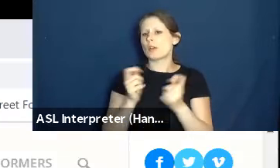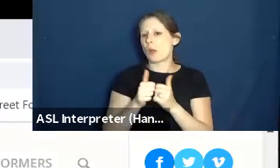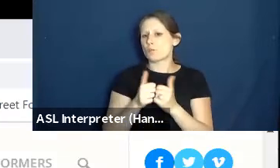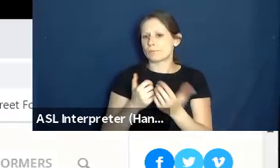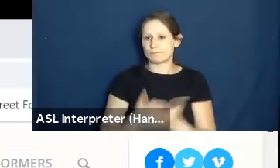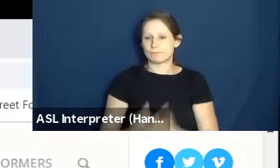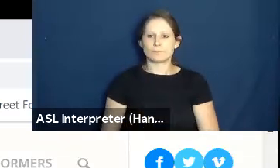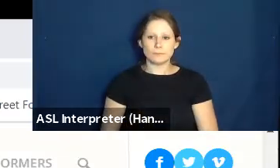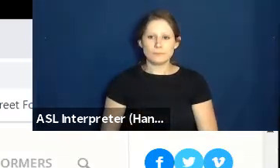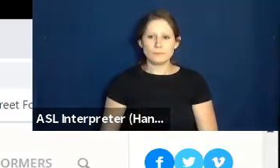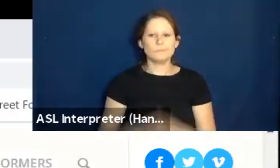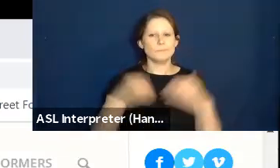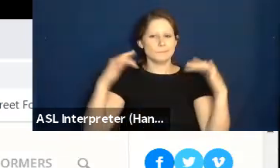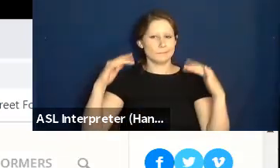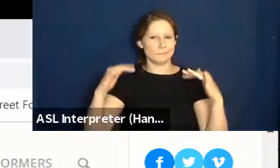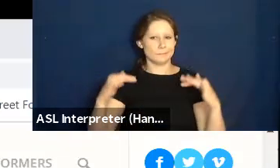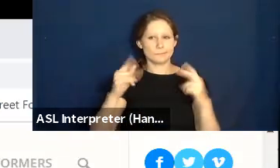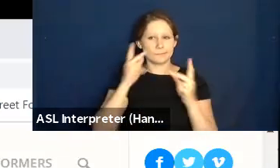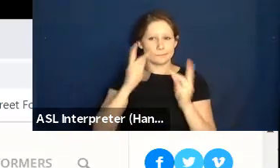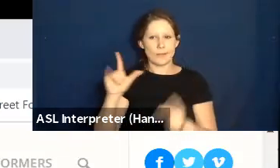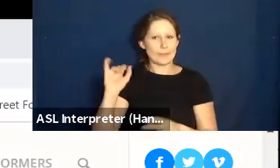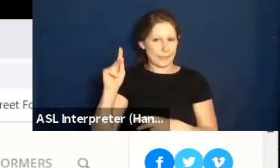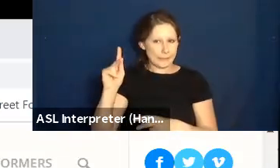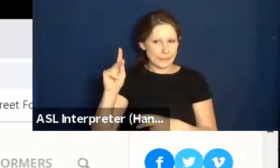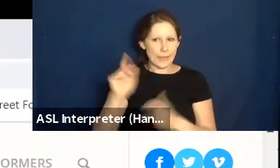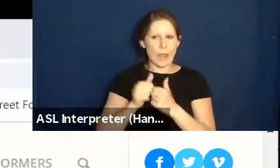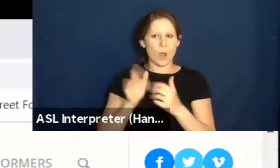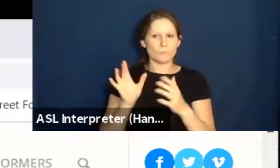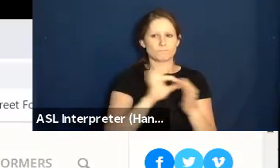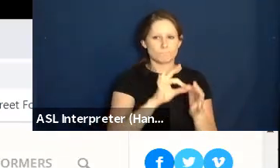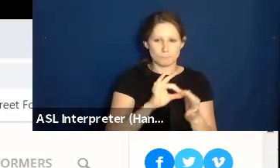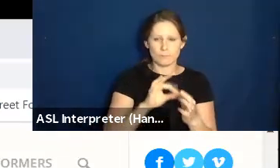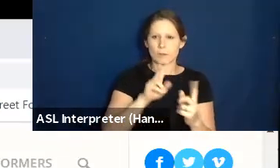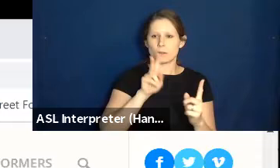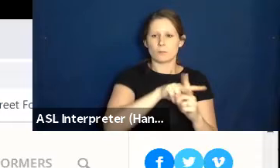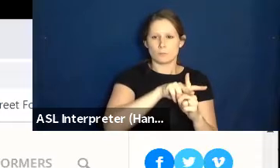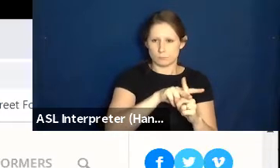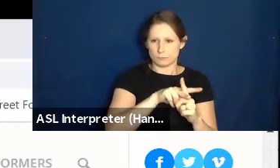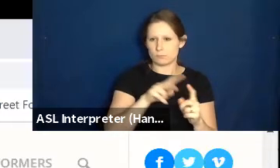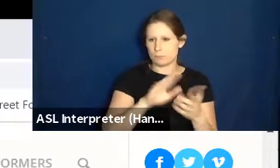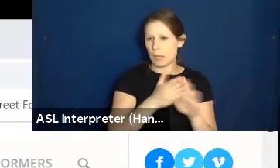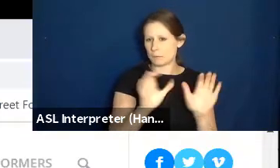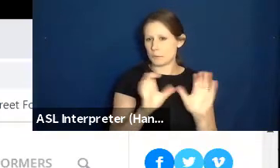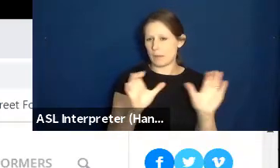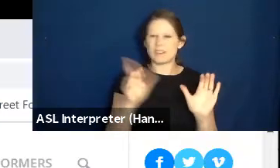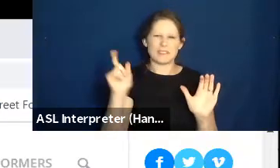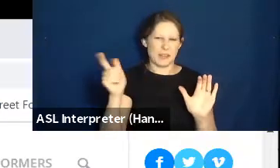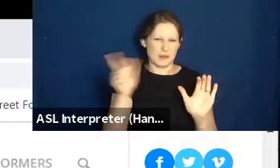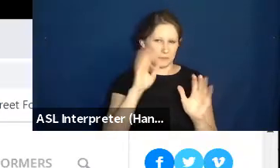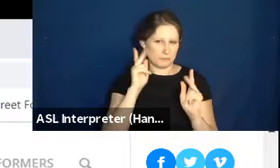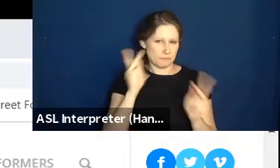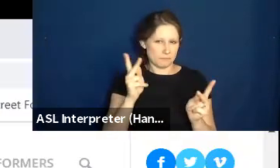Below that is a link to get, how to register to get certified. We have had a number of seminars